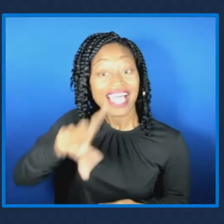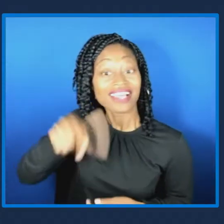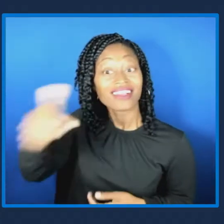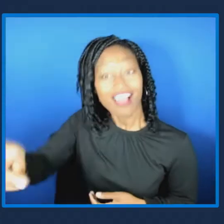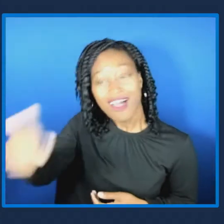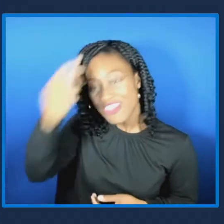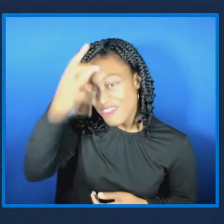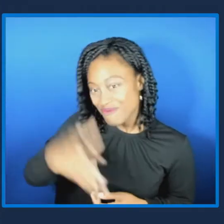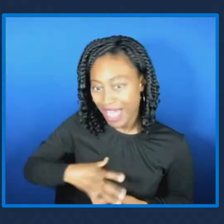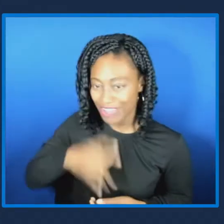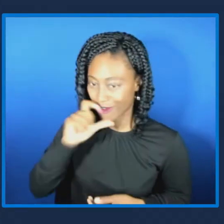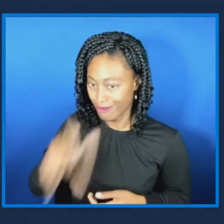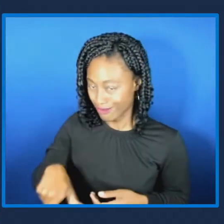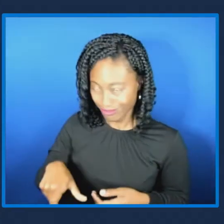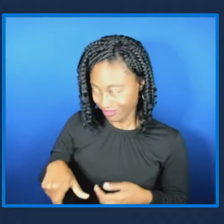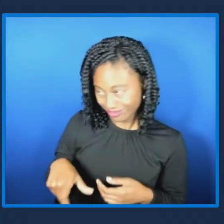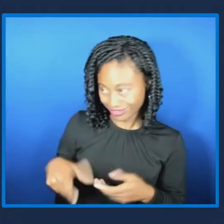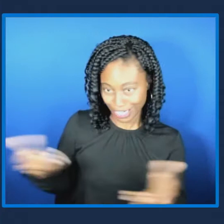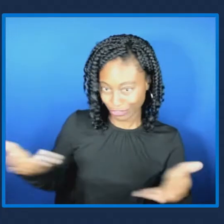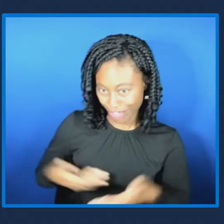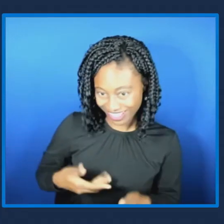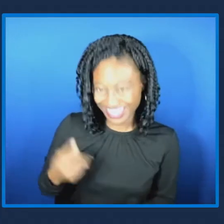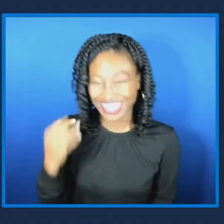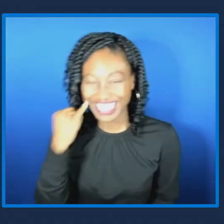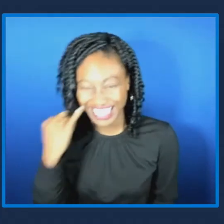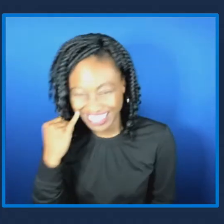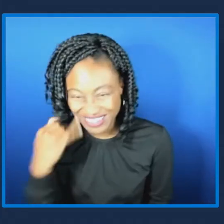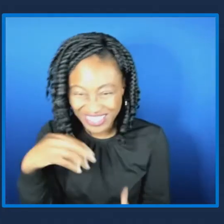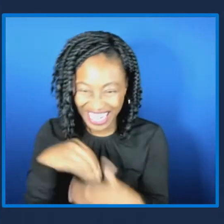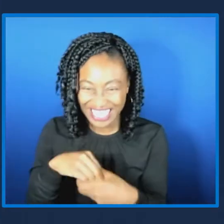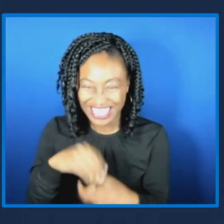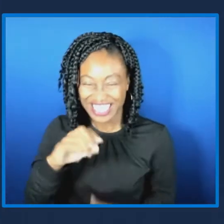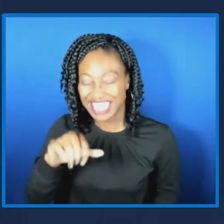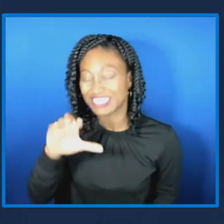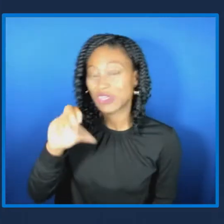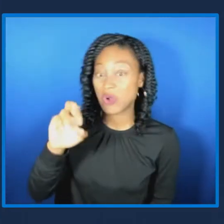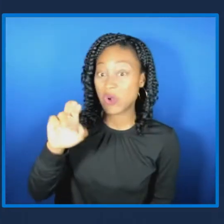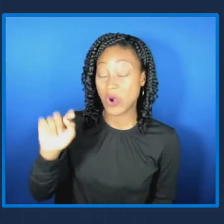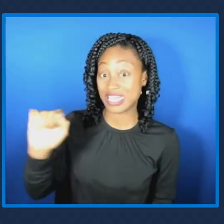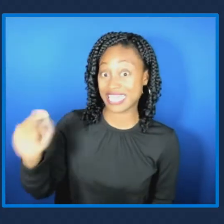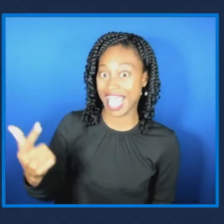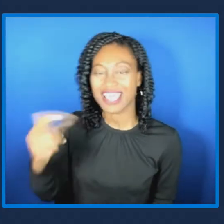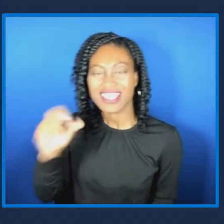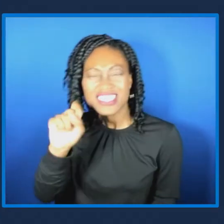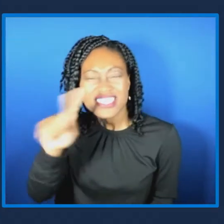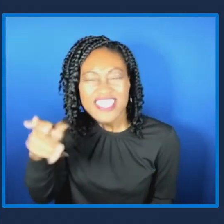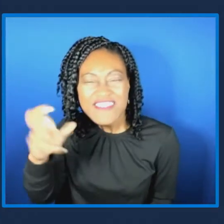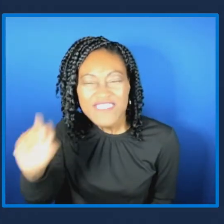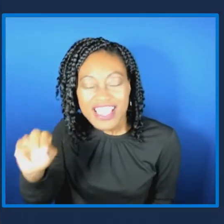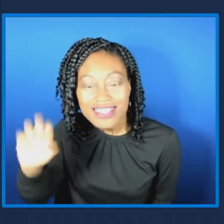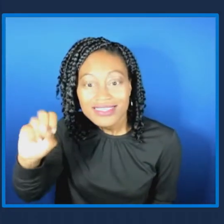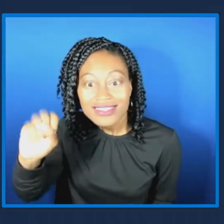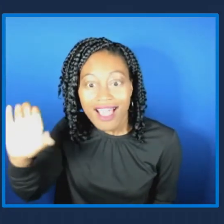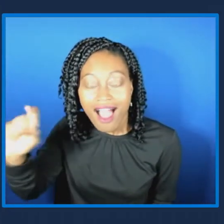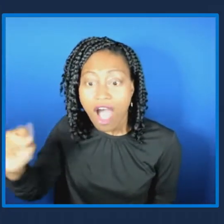If you are into cool tech, Steven Scott welcome with over 20 years of broadcasting experience,